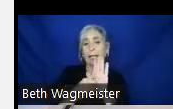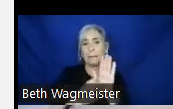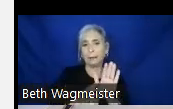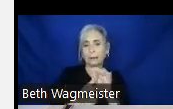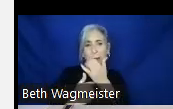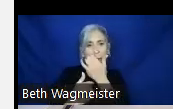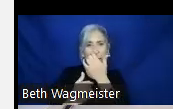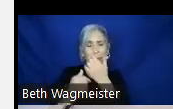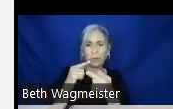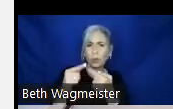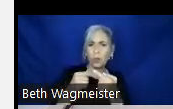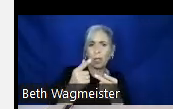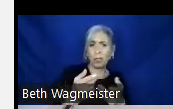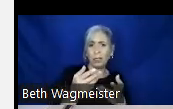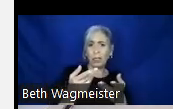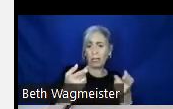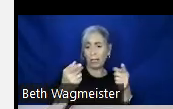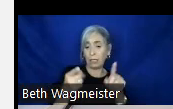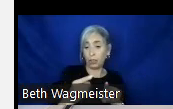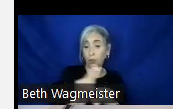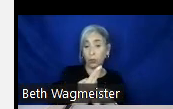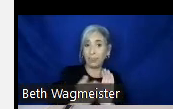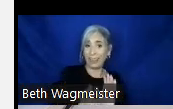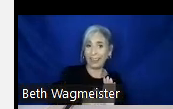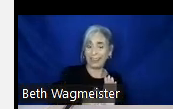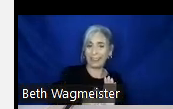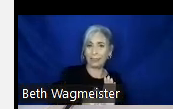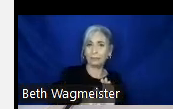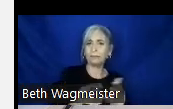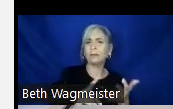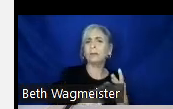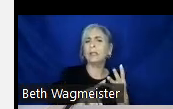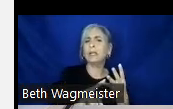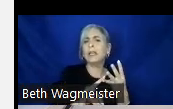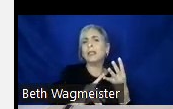when this kind of stuff is reused. Within development, can you pick teams and plug ins